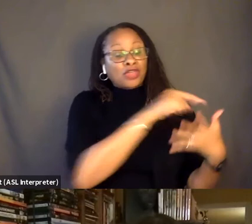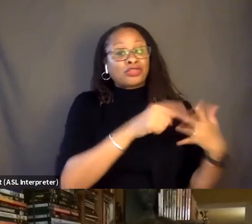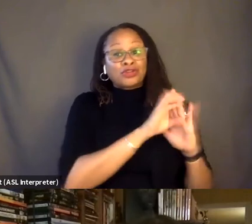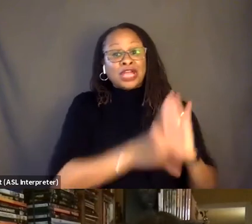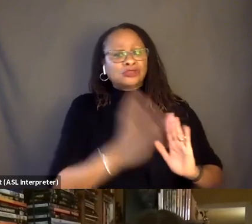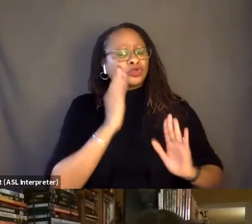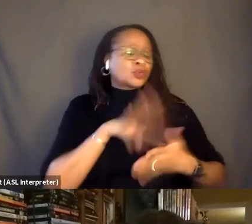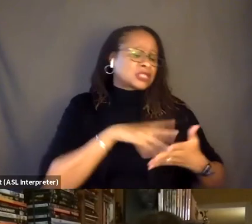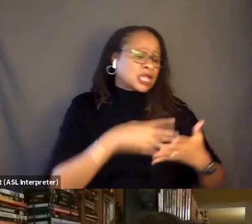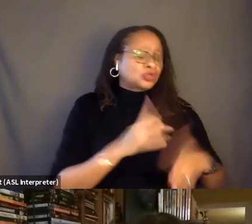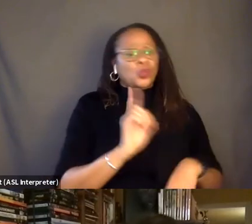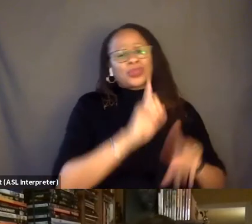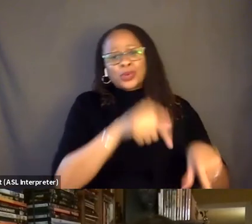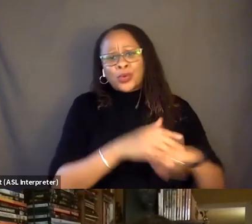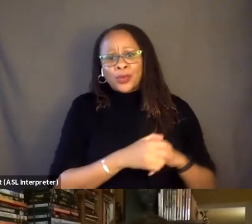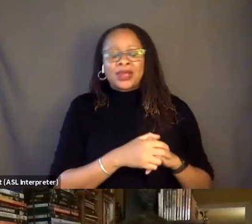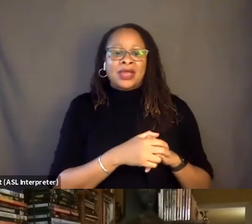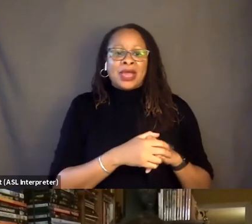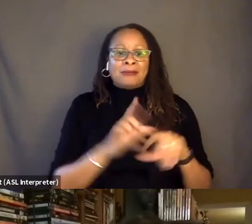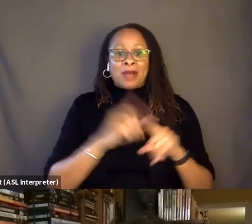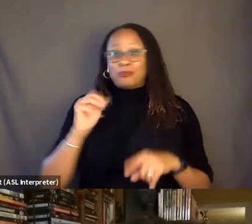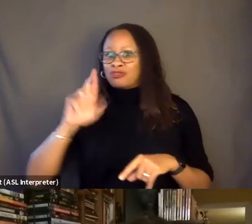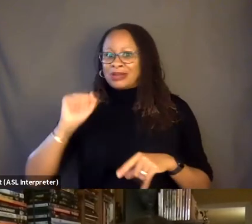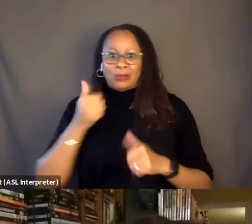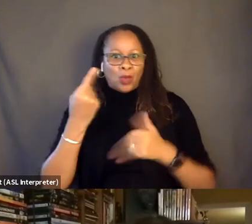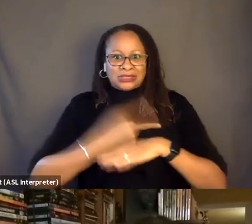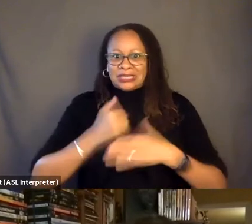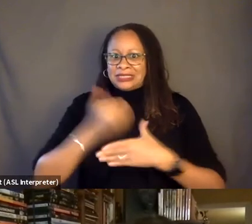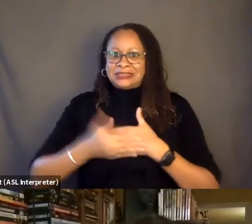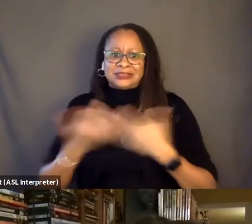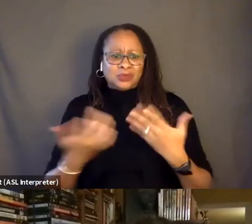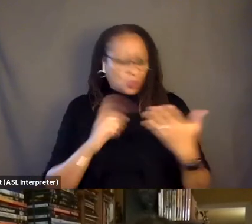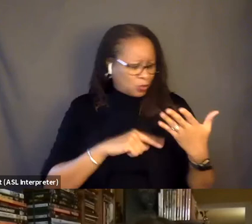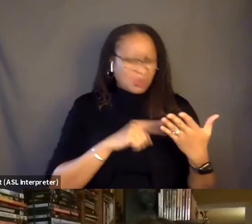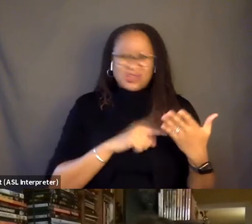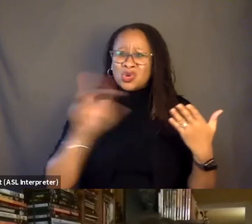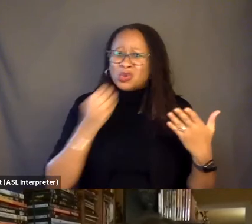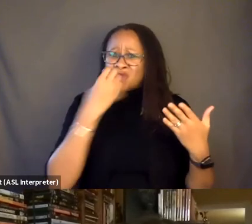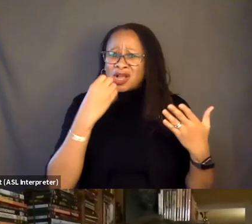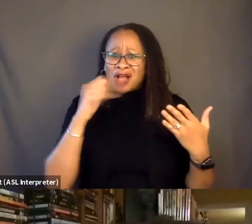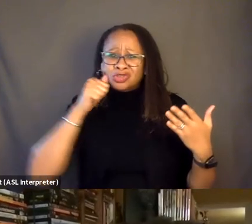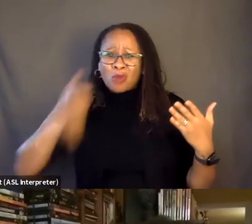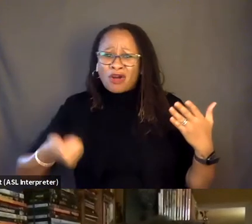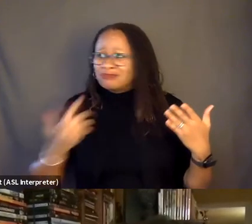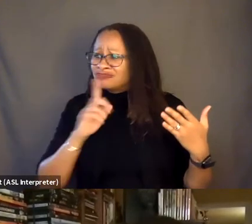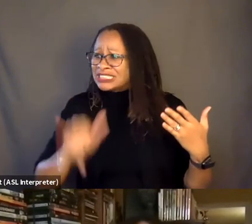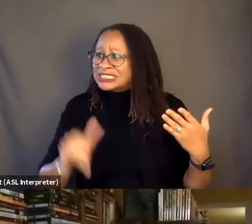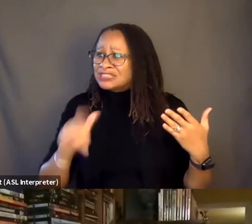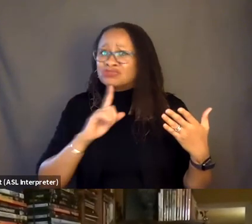you knew where they were gonna be, but this was really one day to the next. She's like, "What, you're going to Hong Kong tomorrow? "Really? "Really, Maria?"